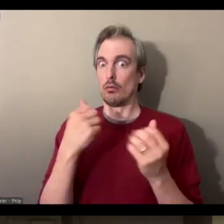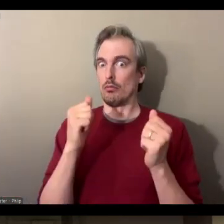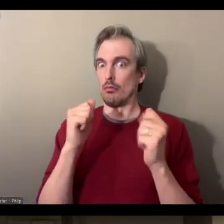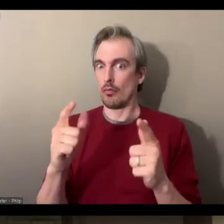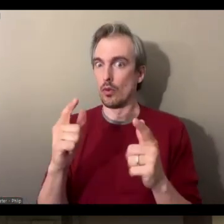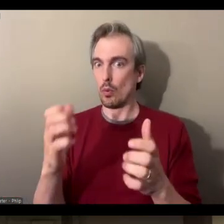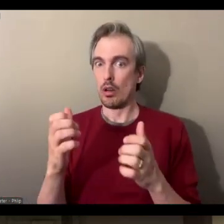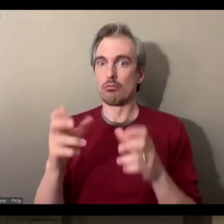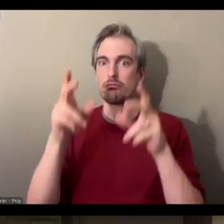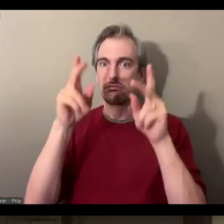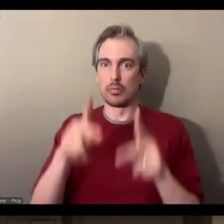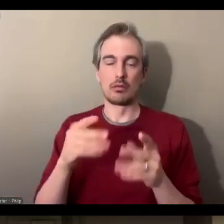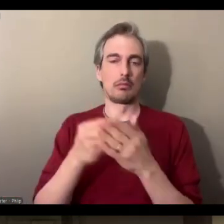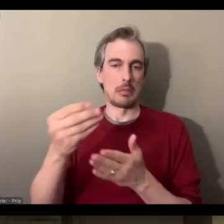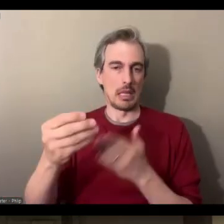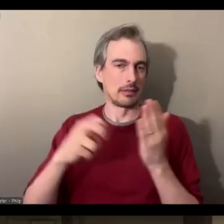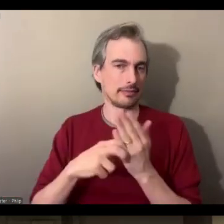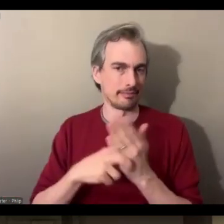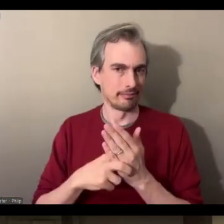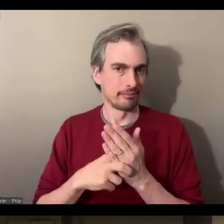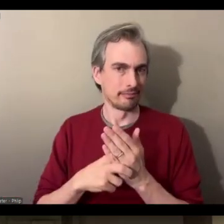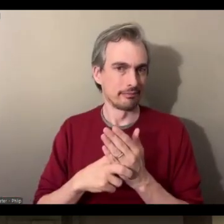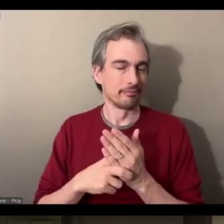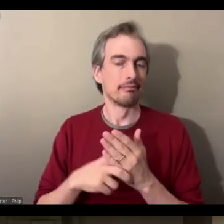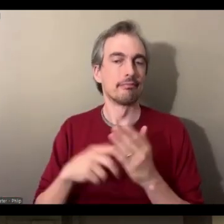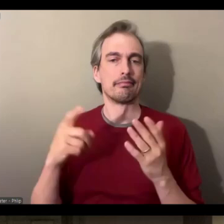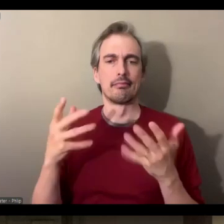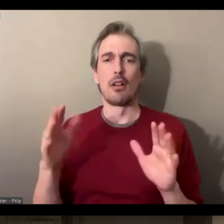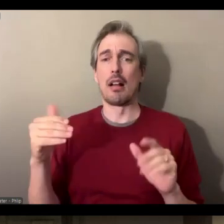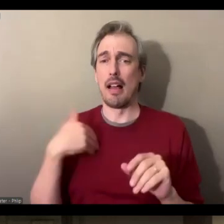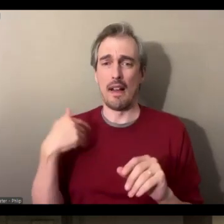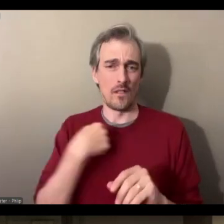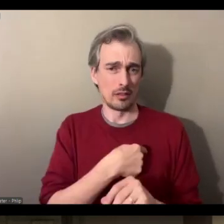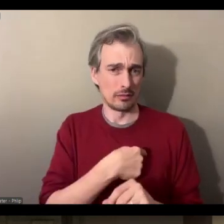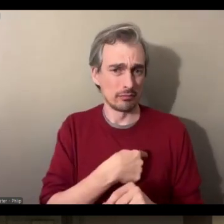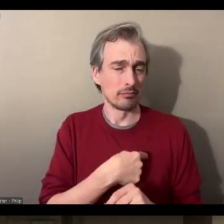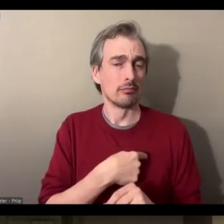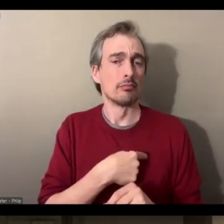We're already hooked. Before we've landed at your website, we know we want to see your show. And by